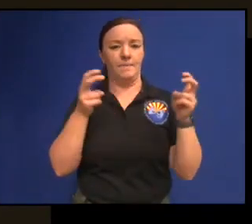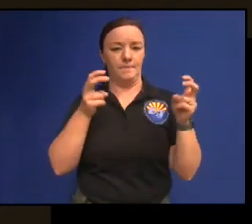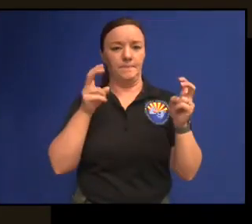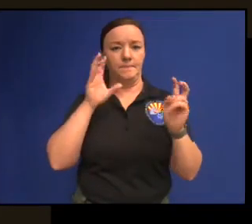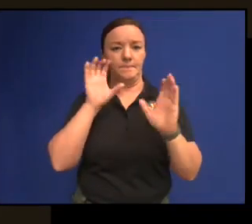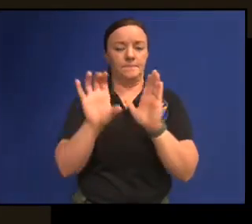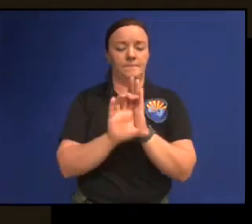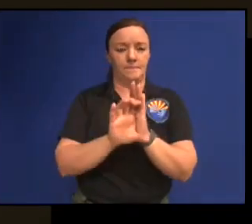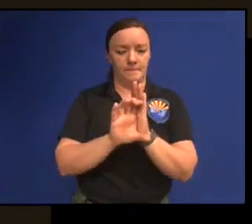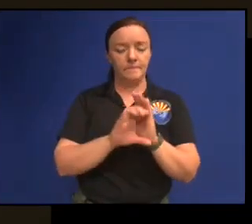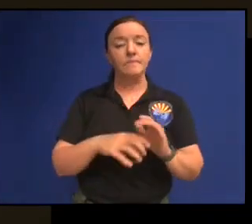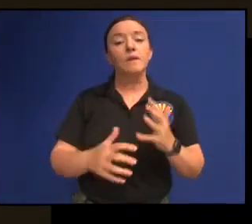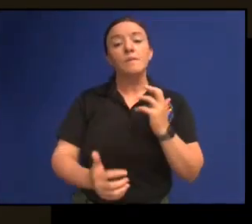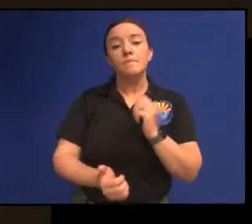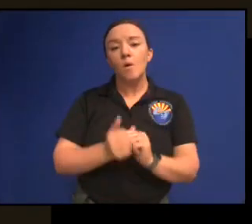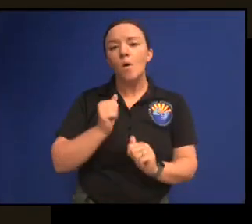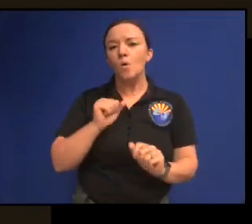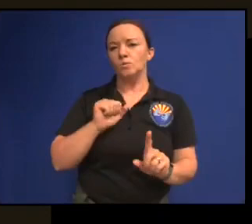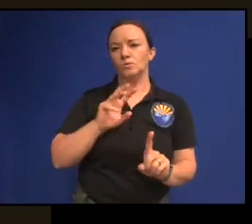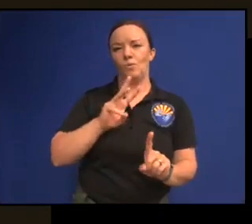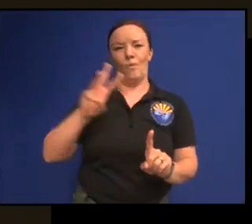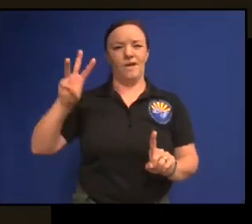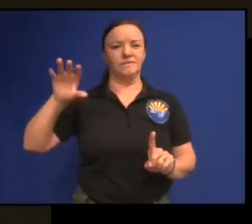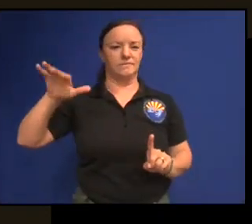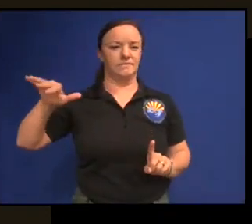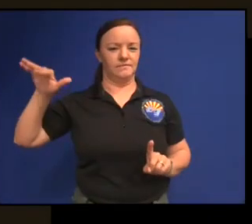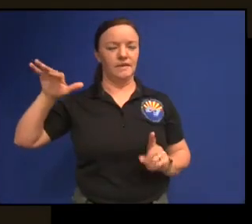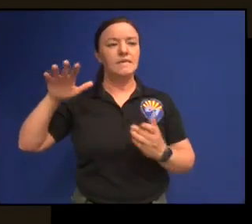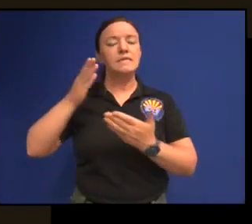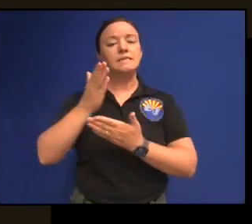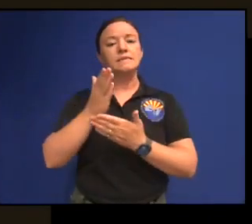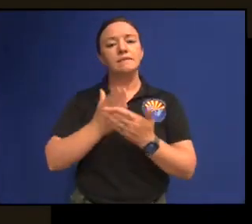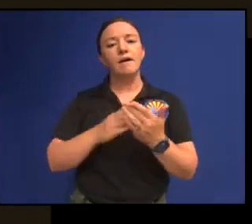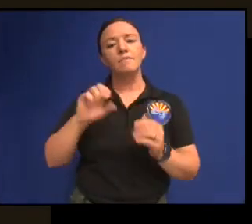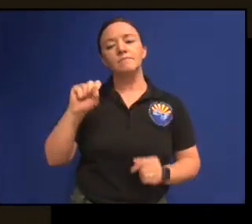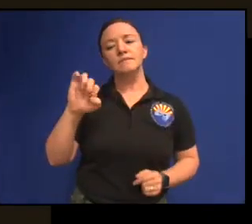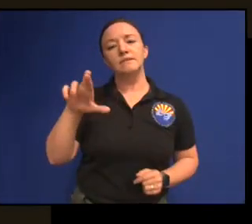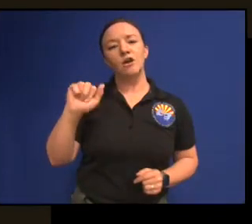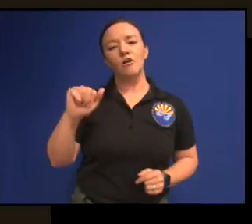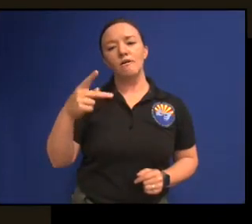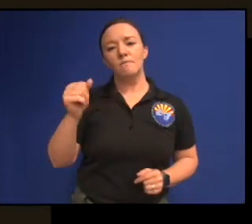SOME OVER ON THE SIERRA PALATO FIRE. WE HAD SOME ON OUR FEAR.